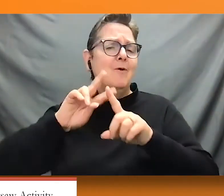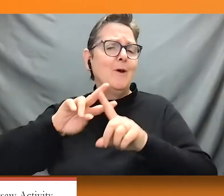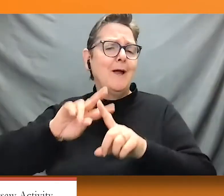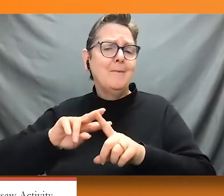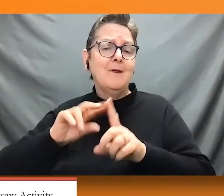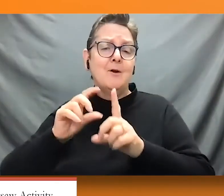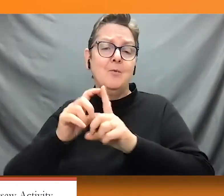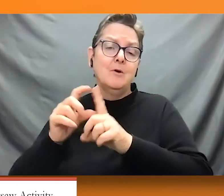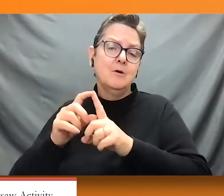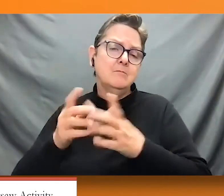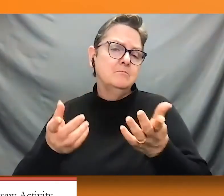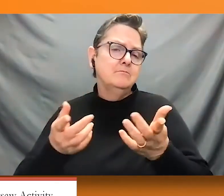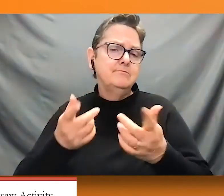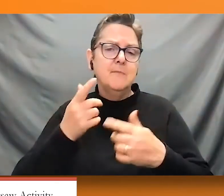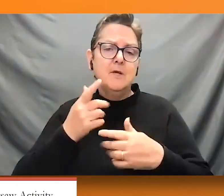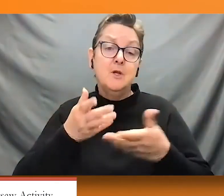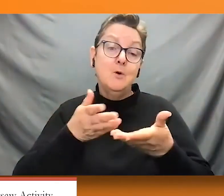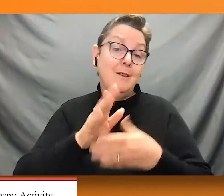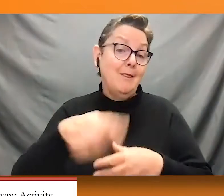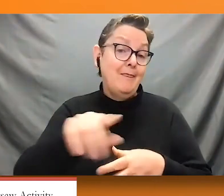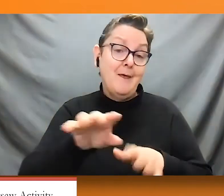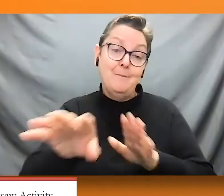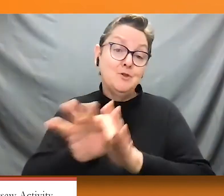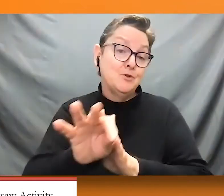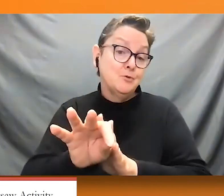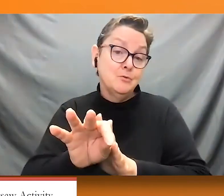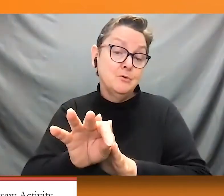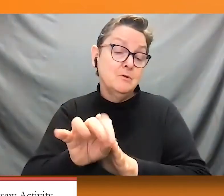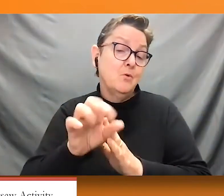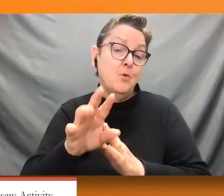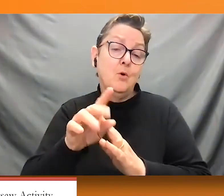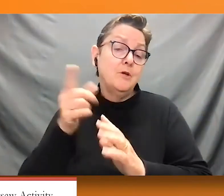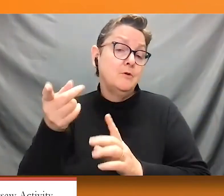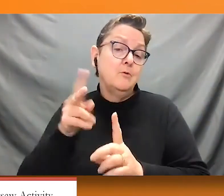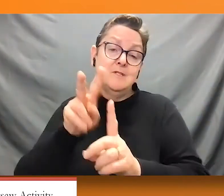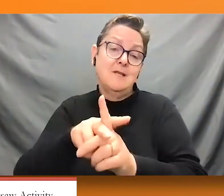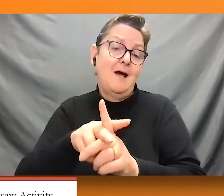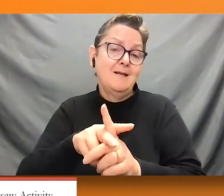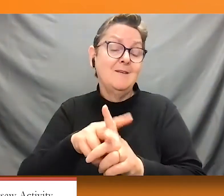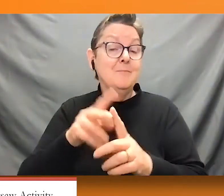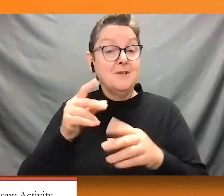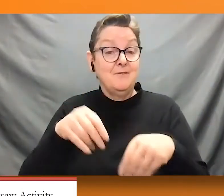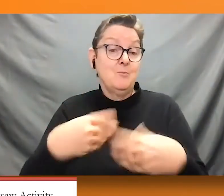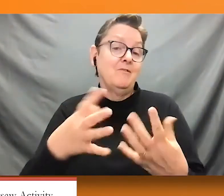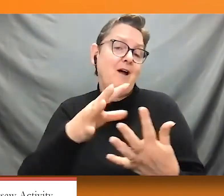You could let them choose or you can assign it. It's really either way. But, you know, anytime we can provide choice, it's a good--